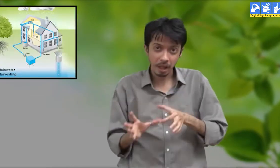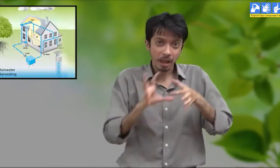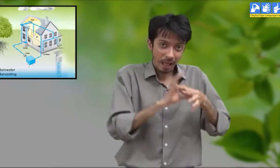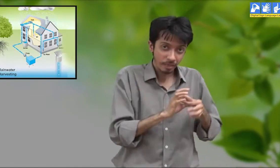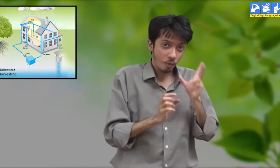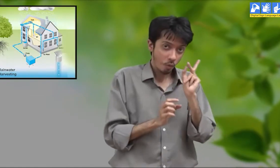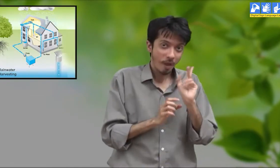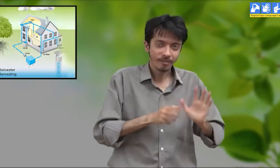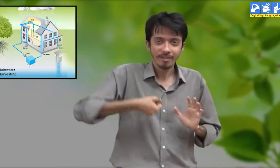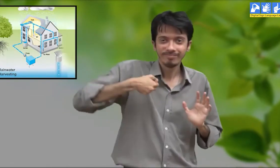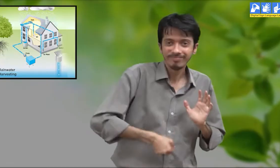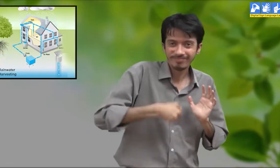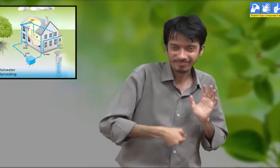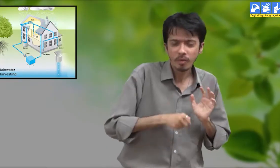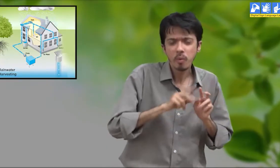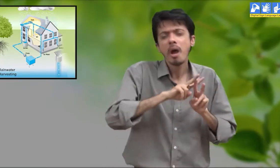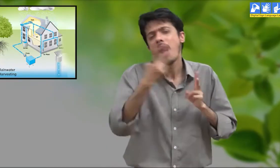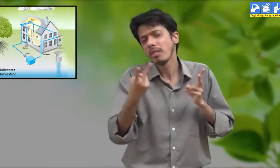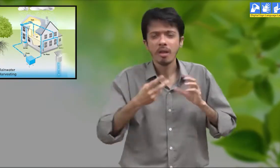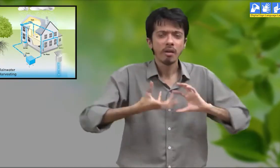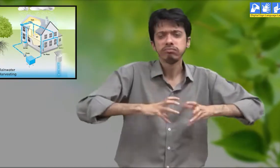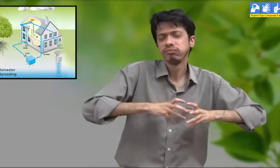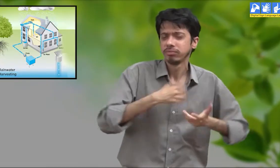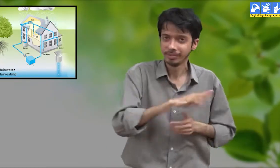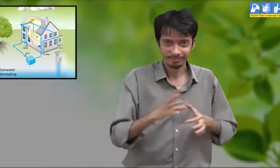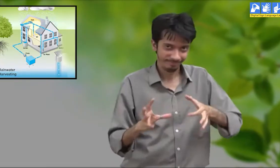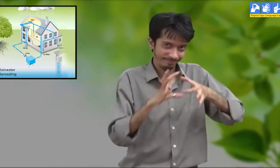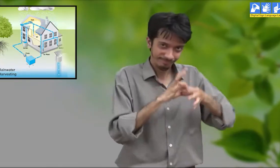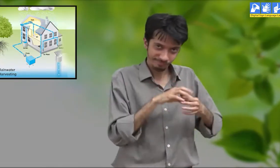Harvested rainwater can be stored in subsurface groundwater reservoir